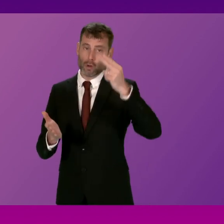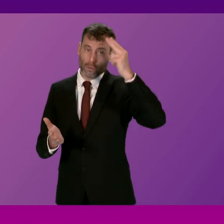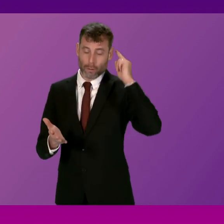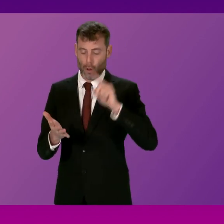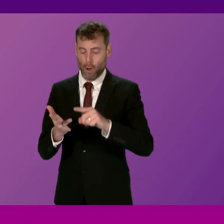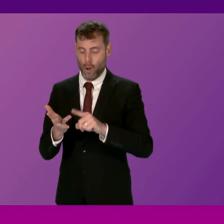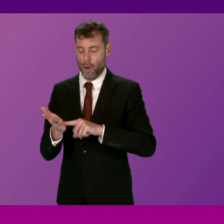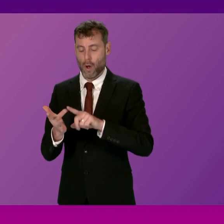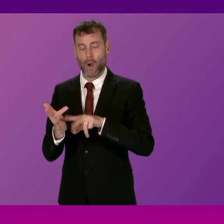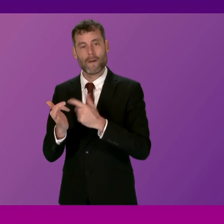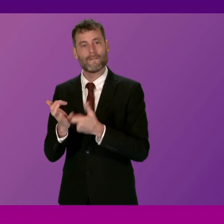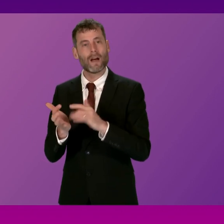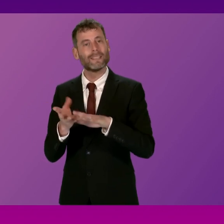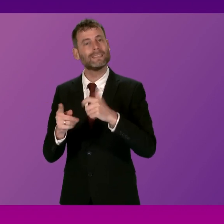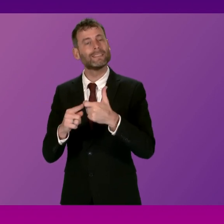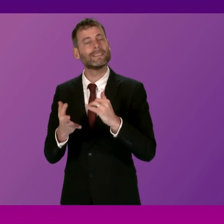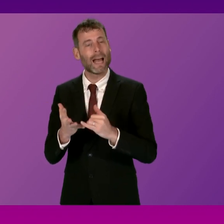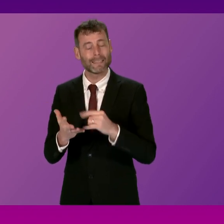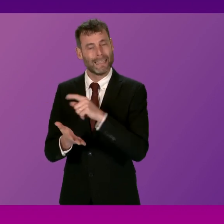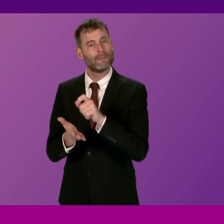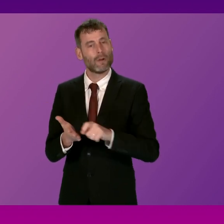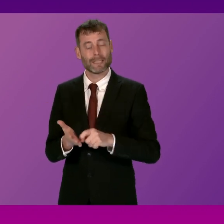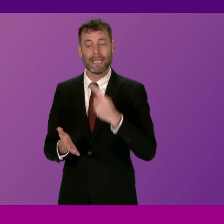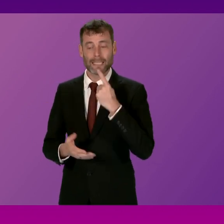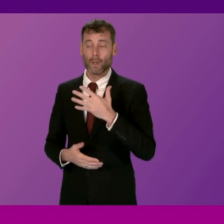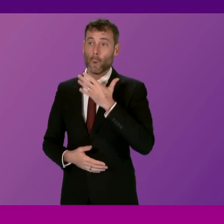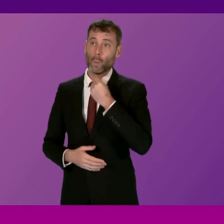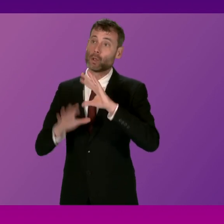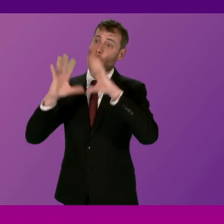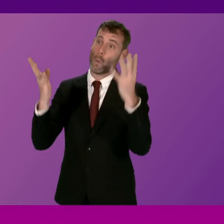“I wish for a world that views disability, mental or physical, not as a hindrance but